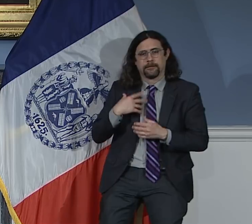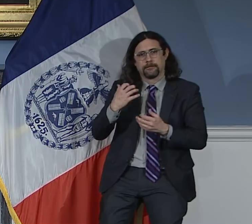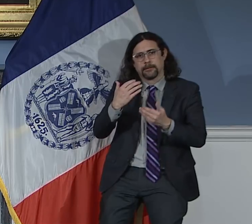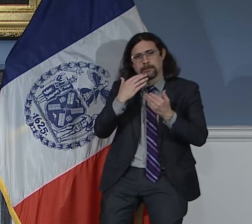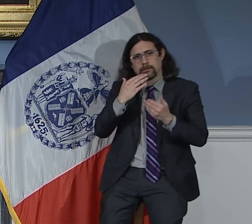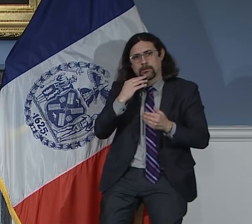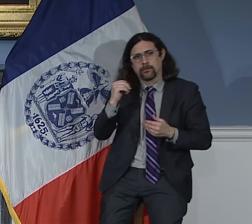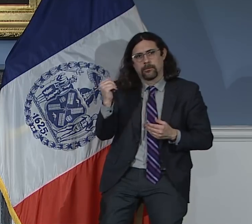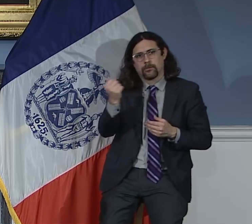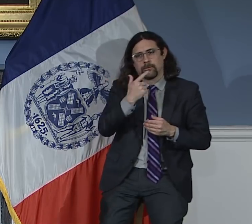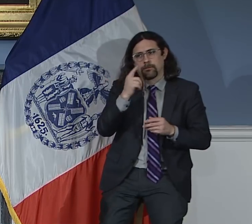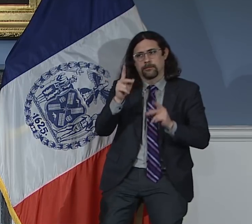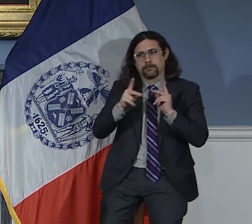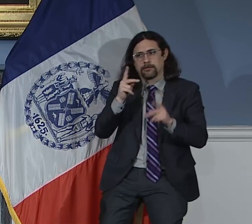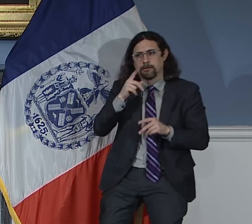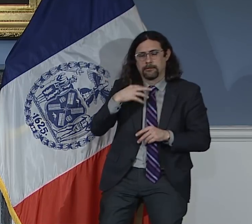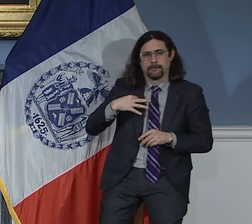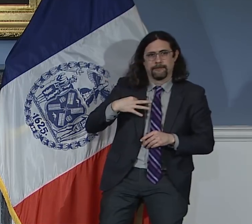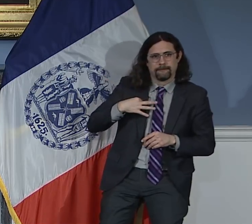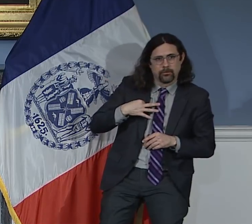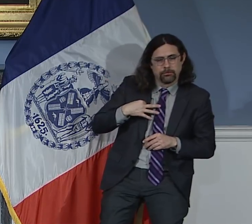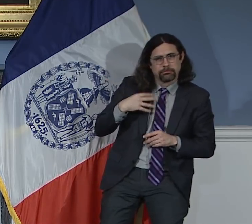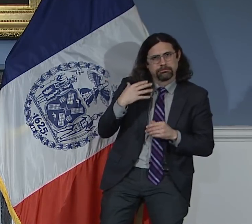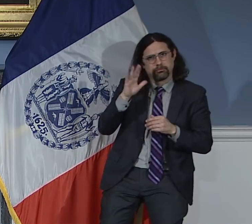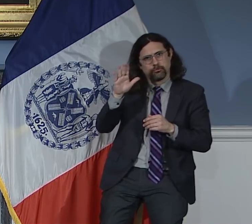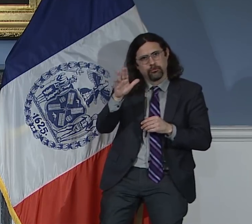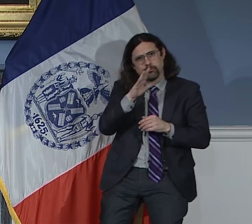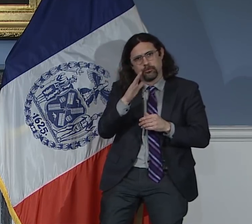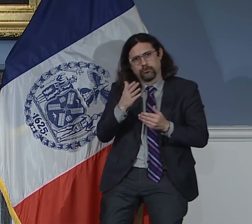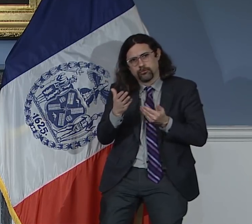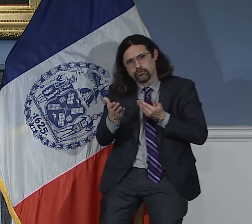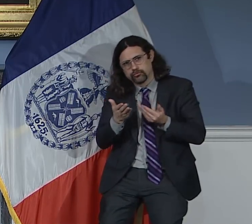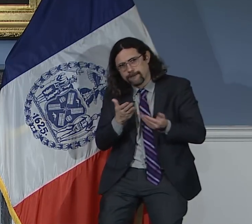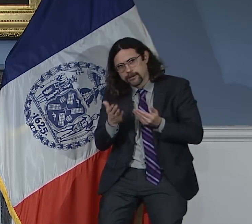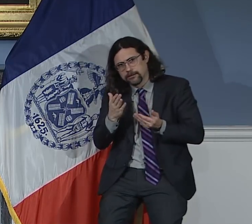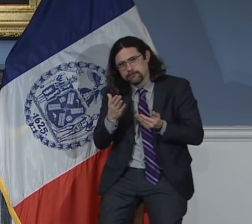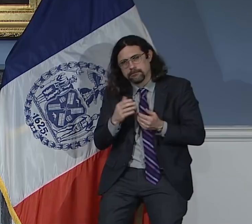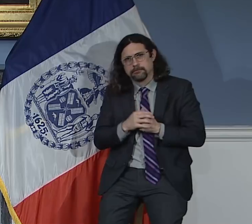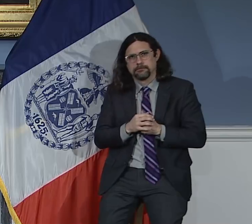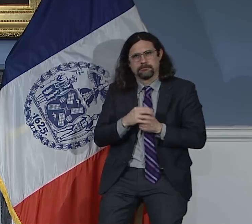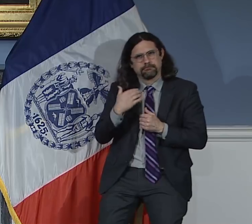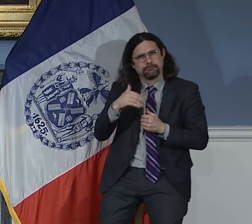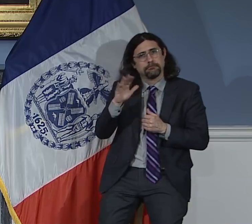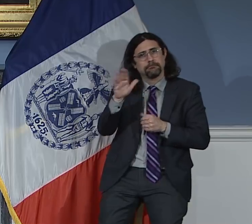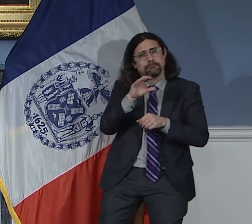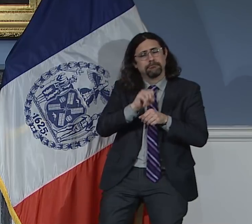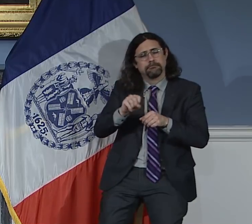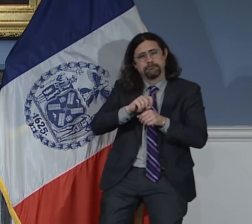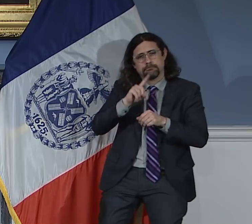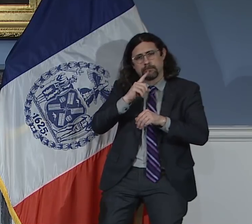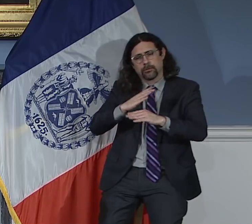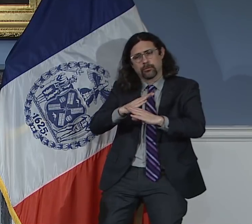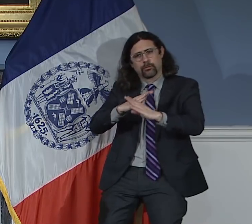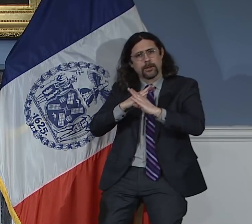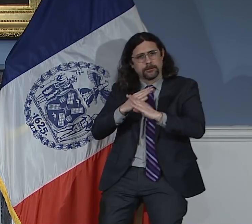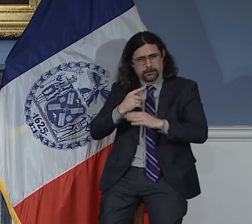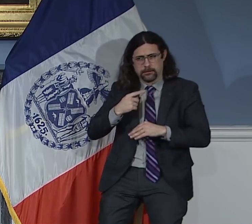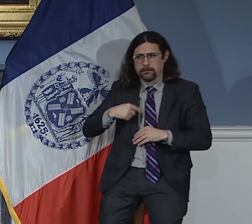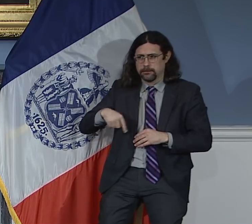YORKERS, TO ALL OF YOU WHO HAVE COME FORWARD AND ALEARD TYOSE RVE TO PROTECT ALL OF